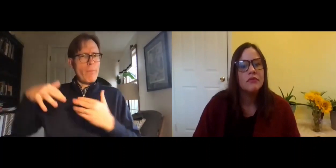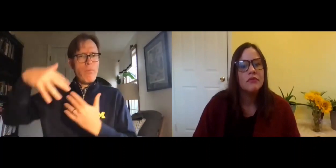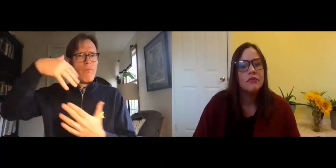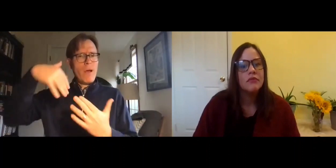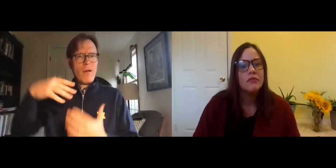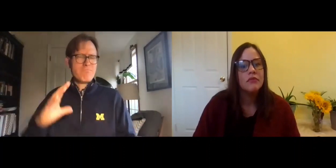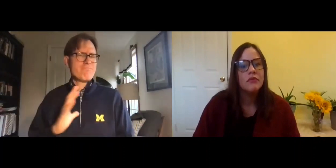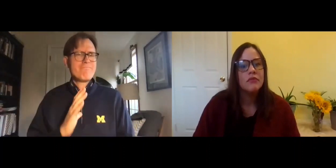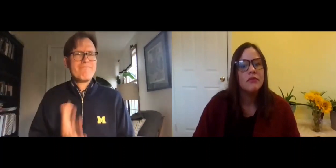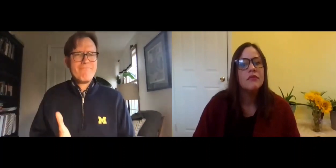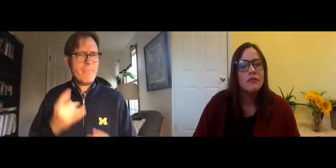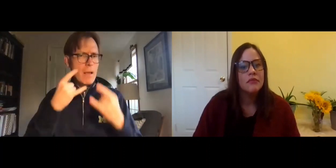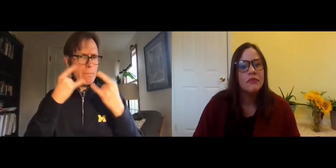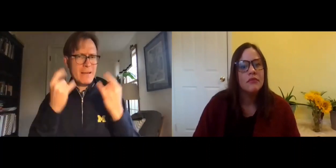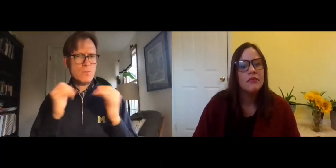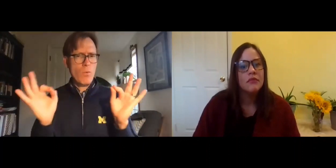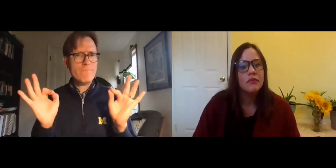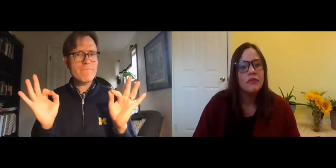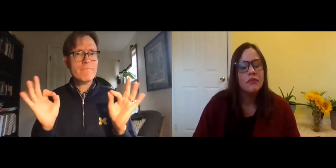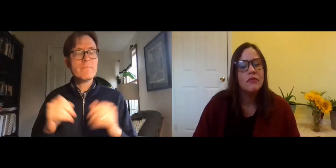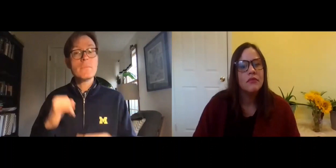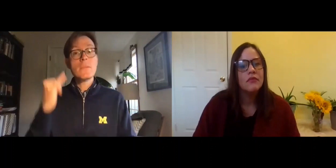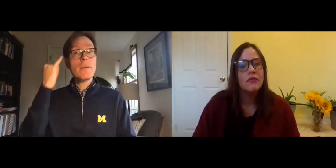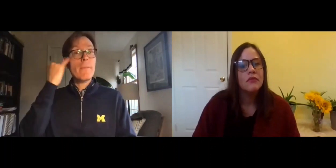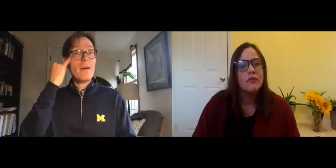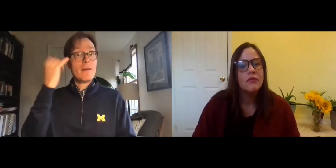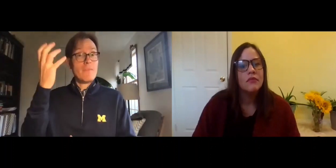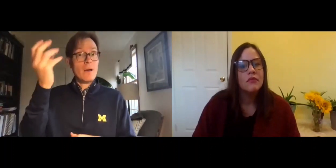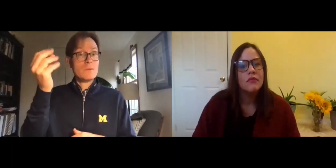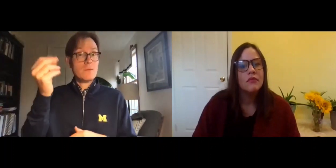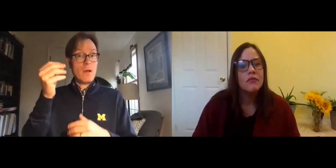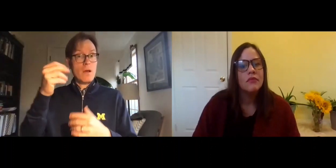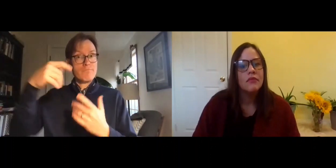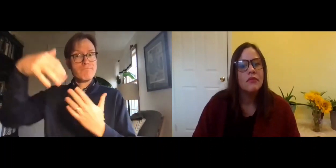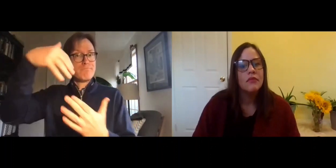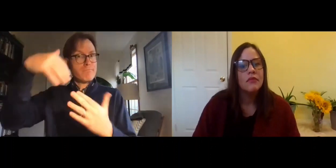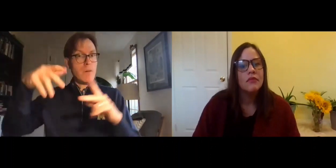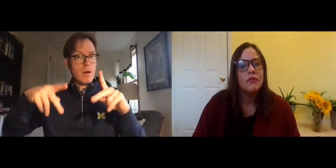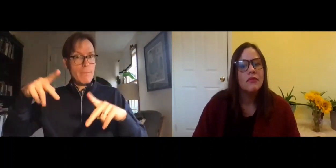Now if you're outside and you're not near anyone it's fine. Of course, you can take your mask off.